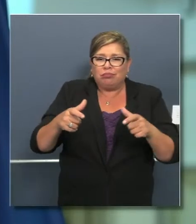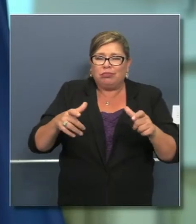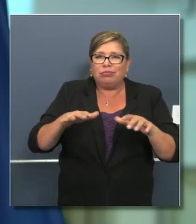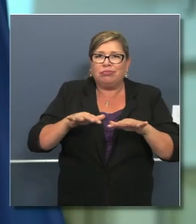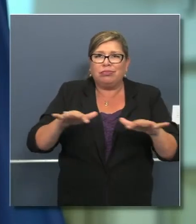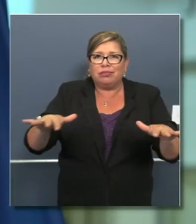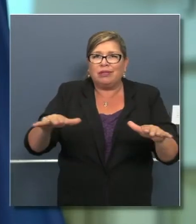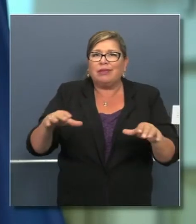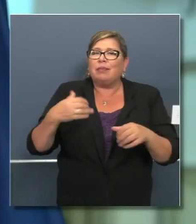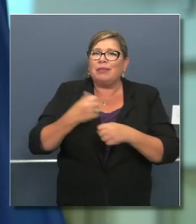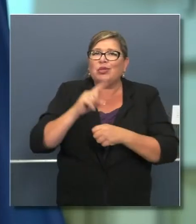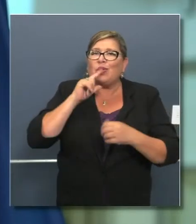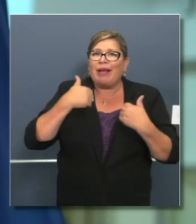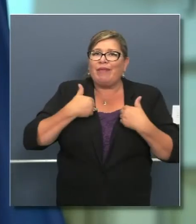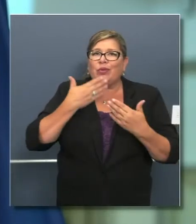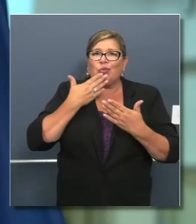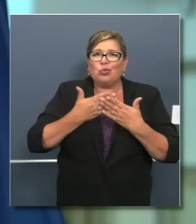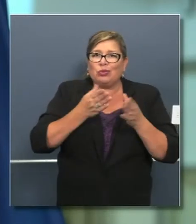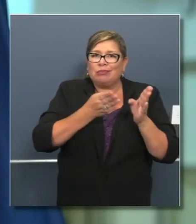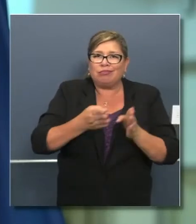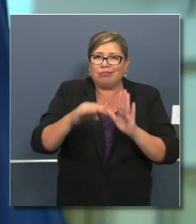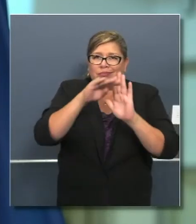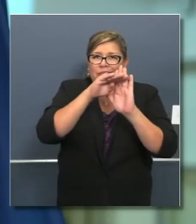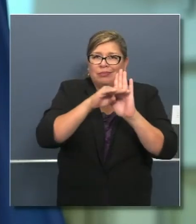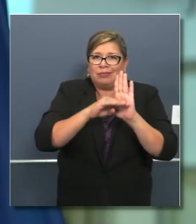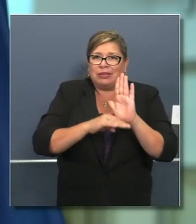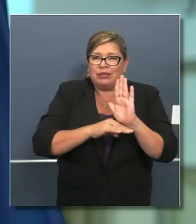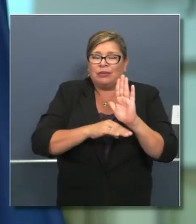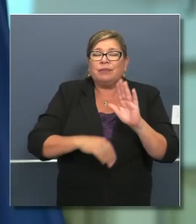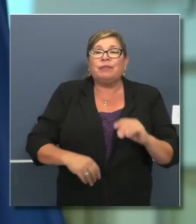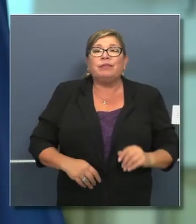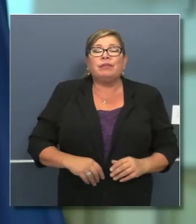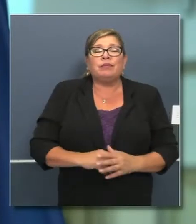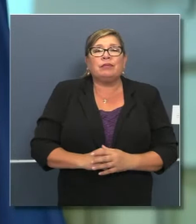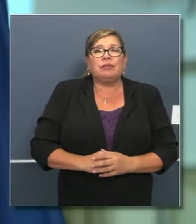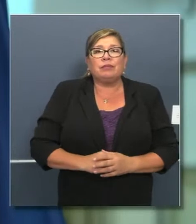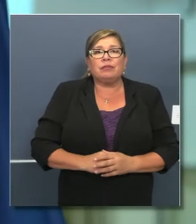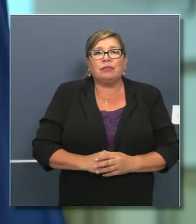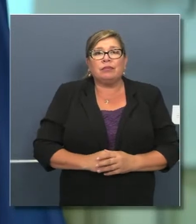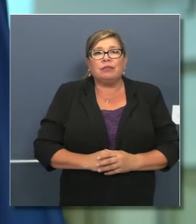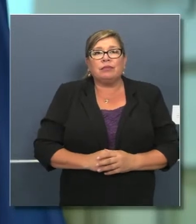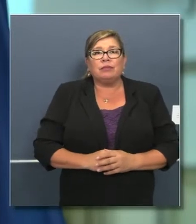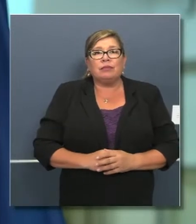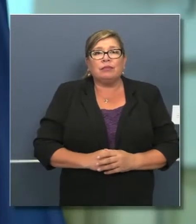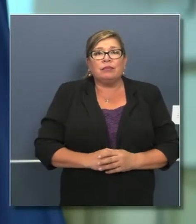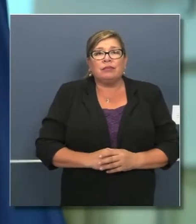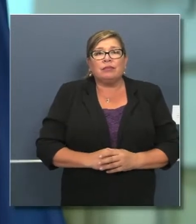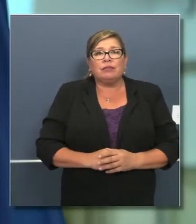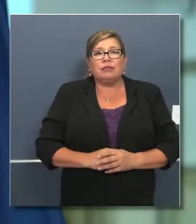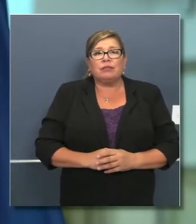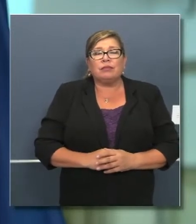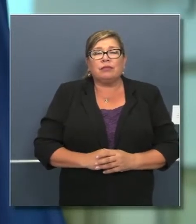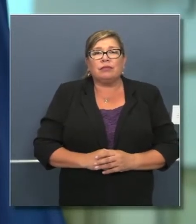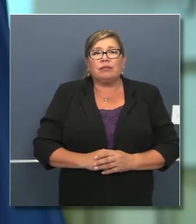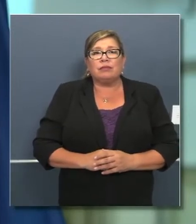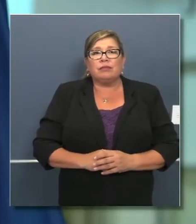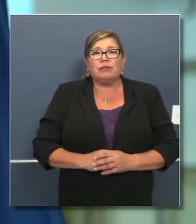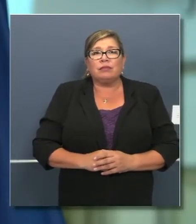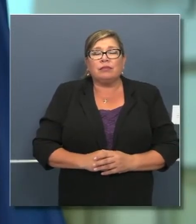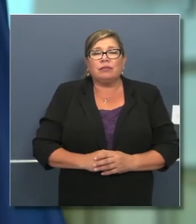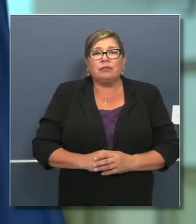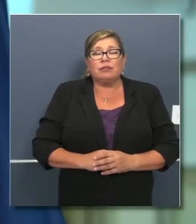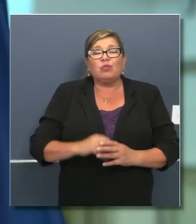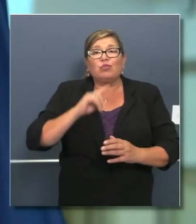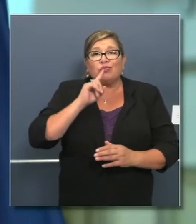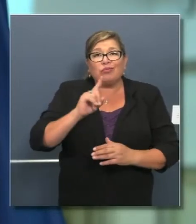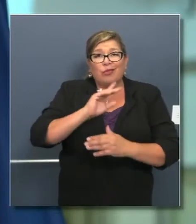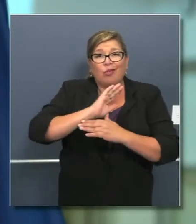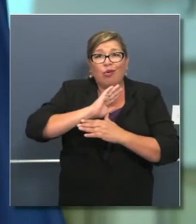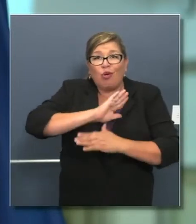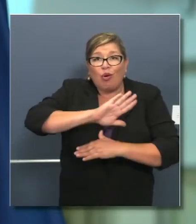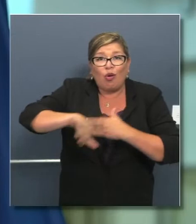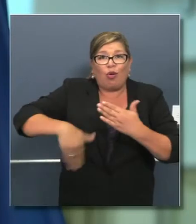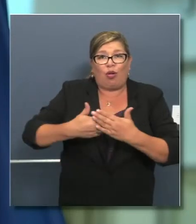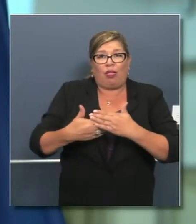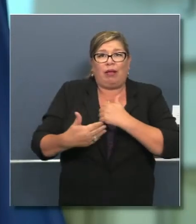attestations most if not all in fact let me just submit all are working very collaboratively with